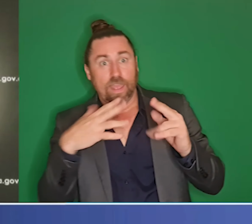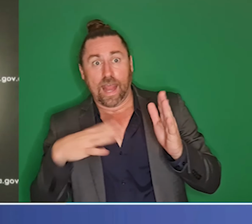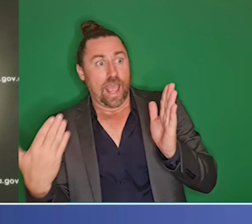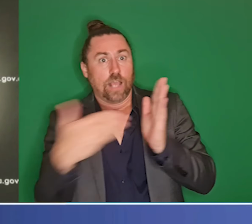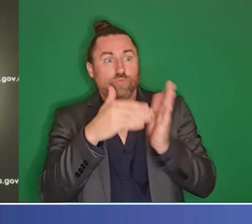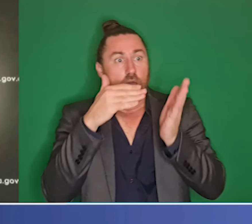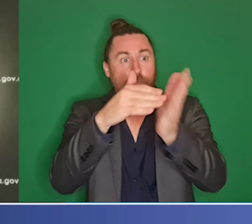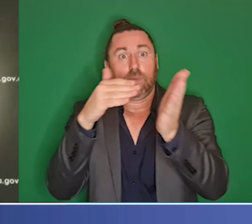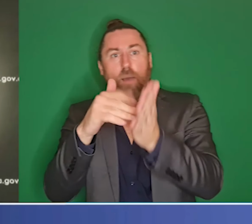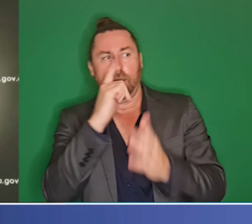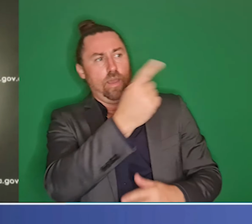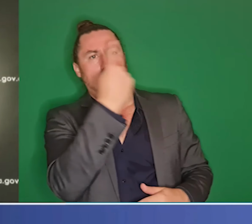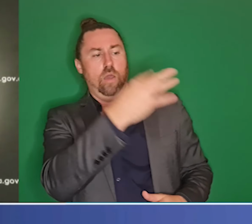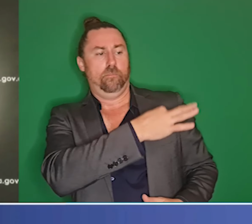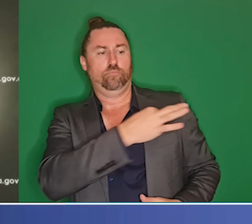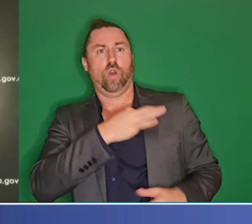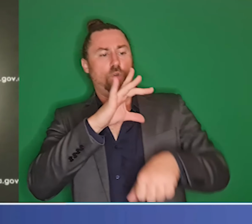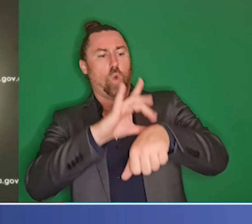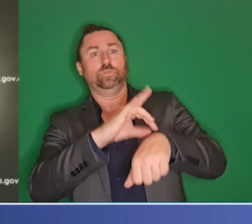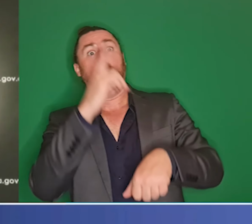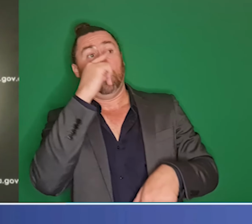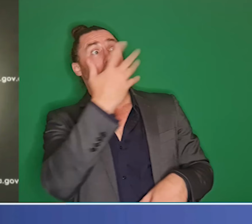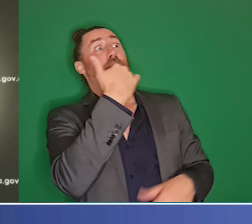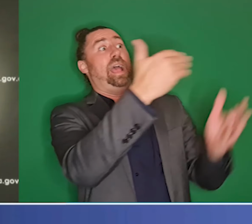for workforce support within the aged care sector.